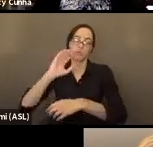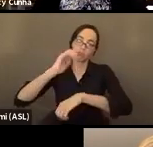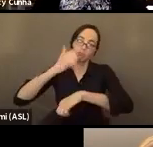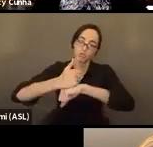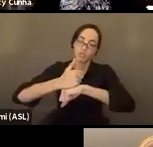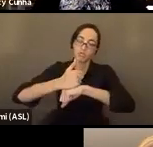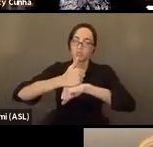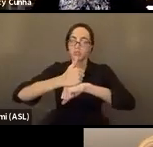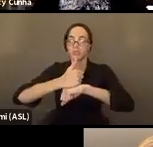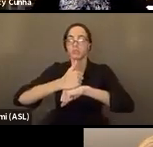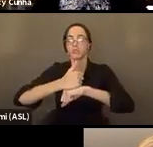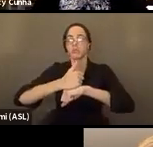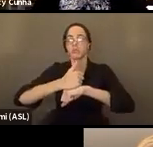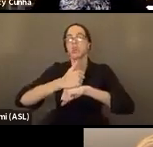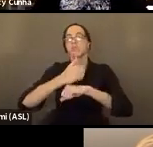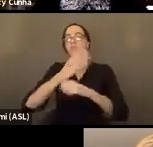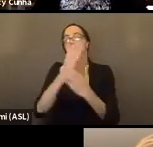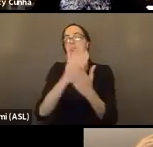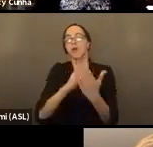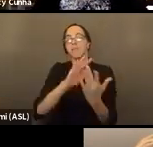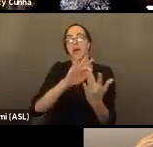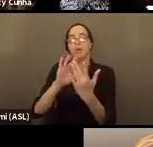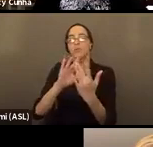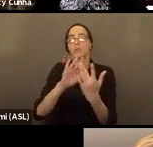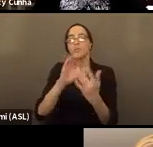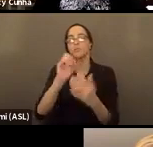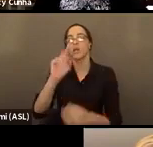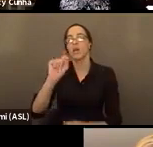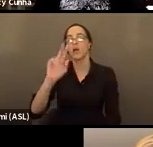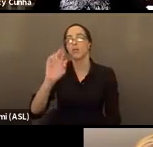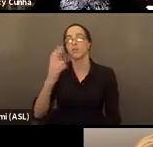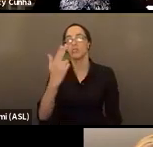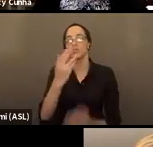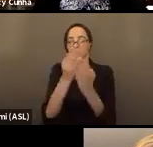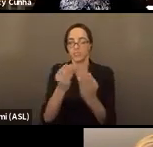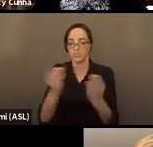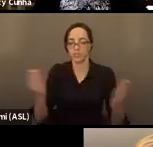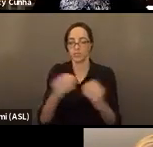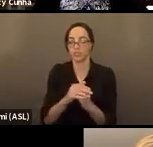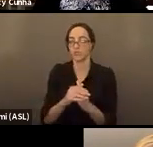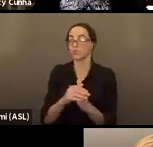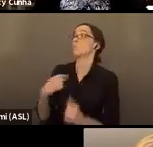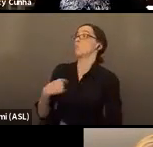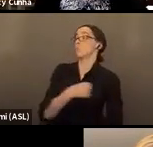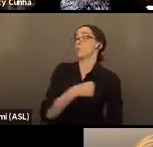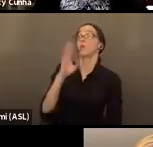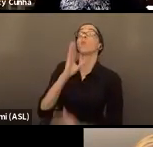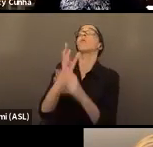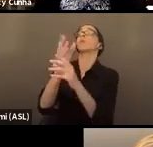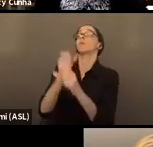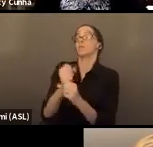uh to begin to share that and uh we're gonna get some so you can attend our disaster preparedness